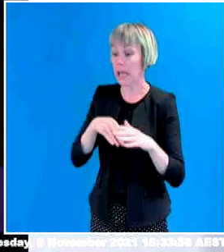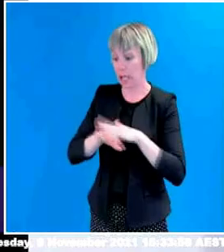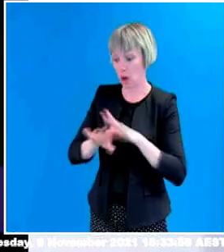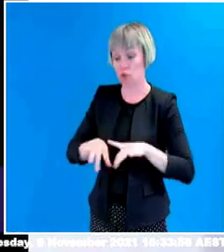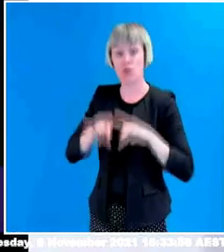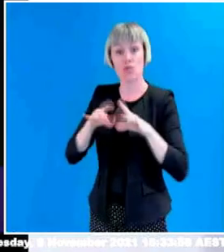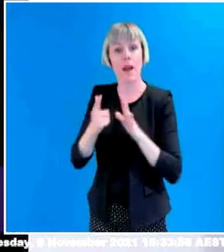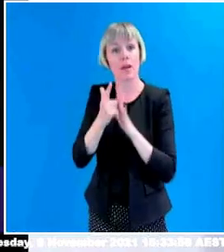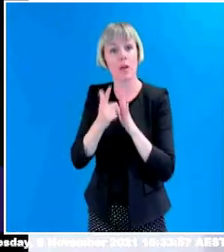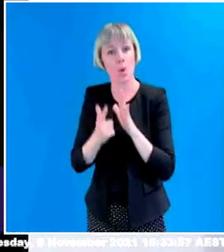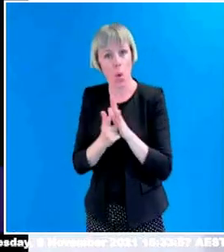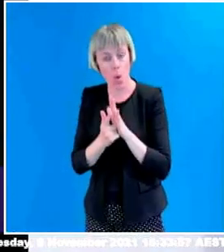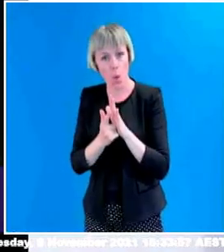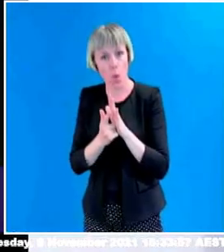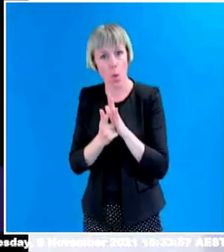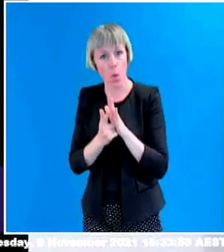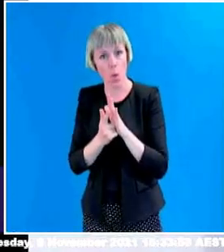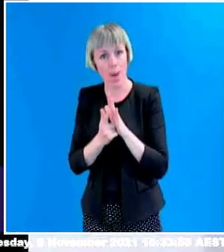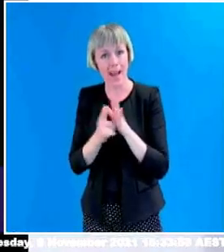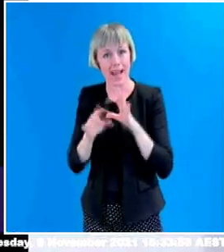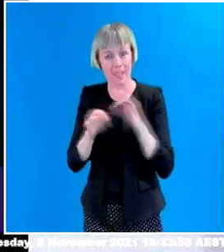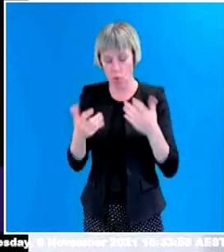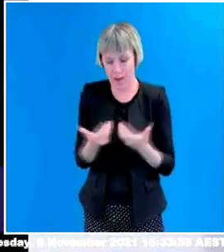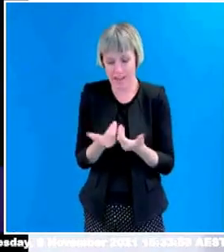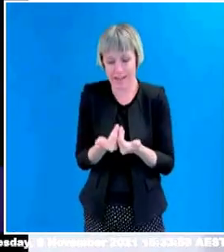or positive obligation. Would you agree with that?